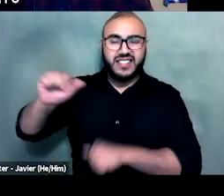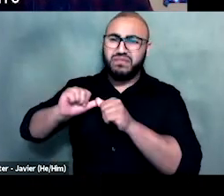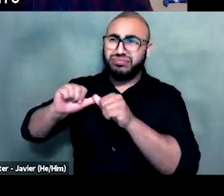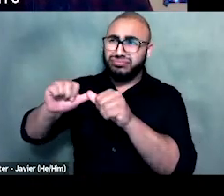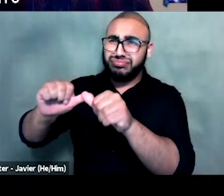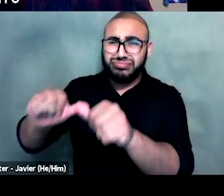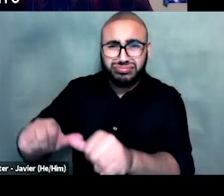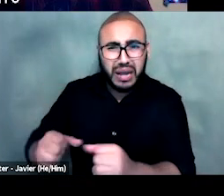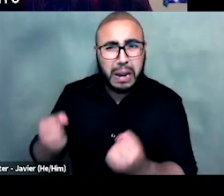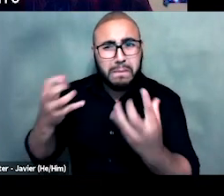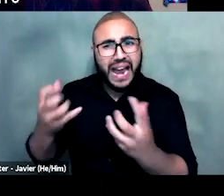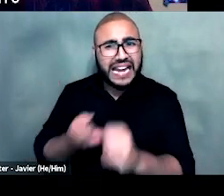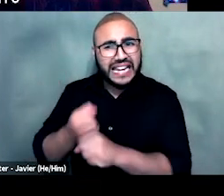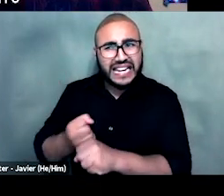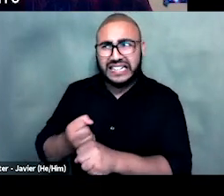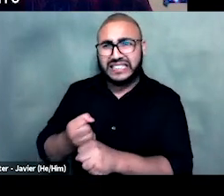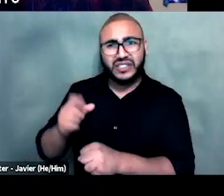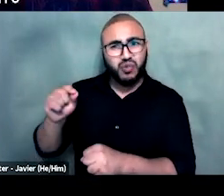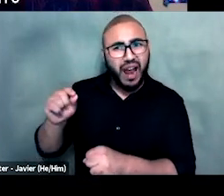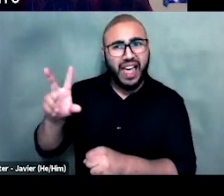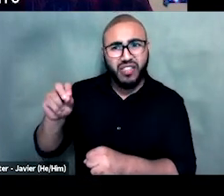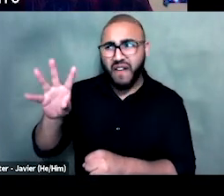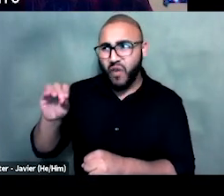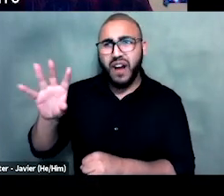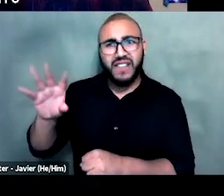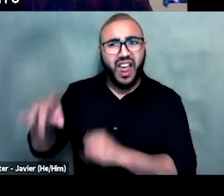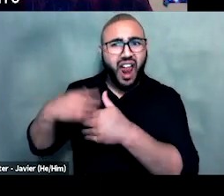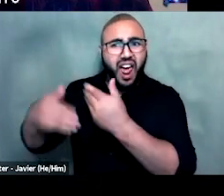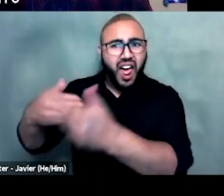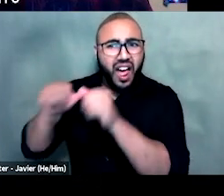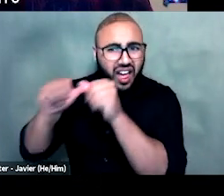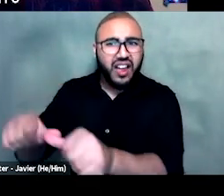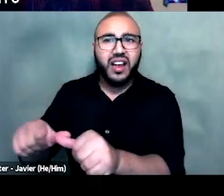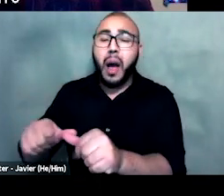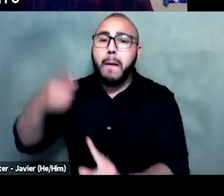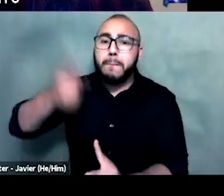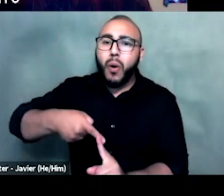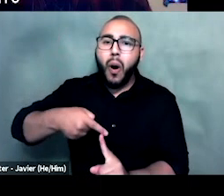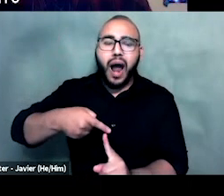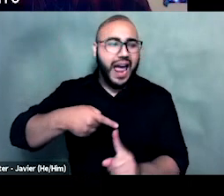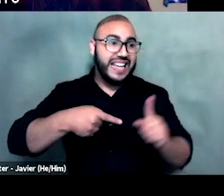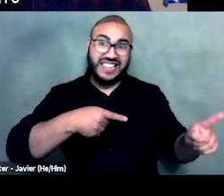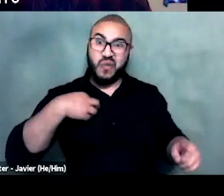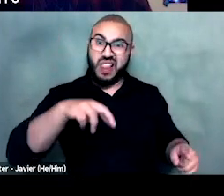for decades. The idea was to completely stamp out and destroy Native American religion.